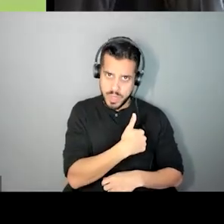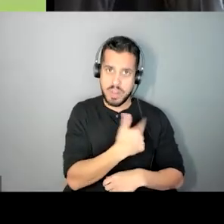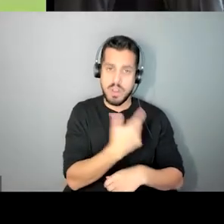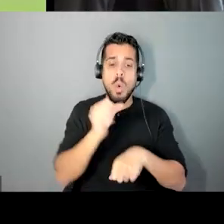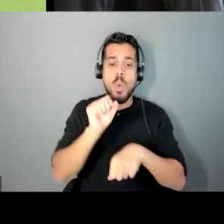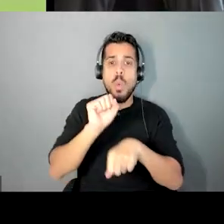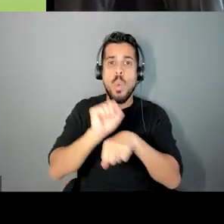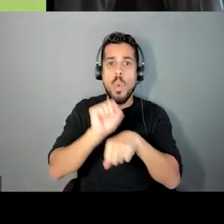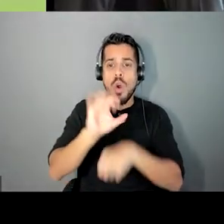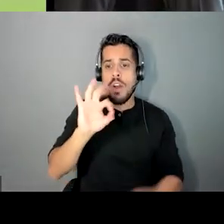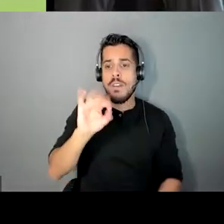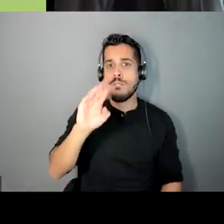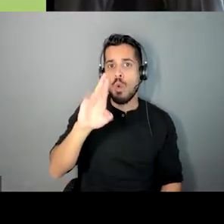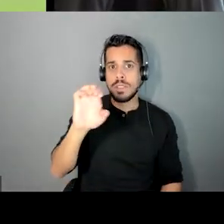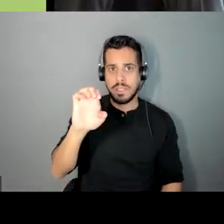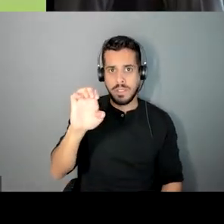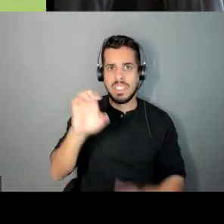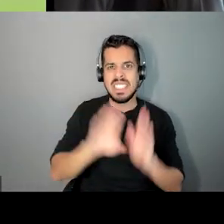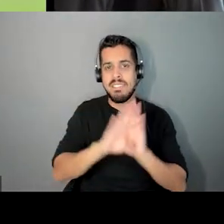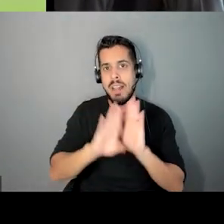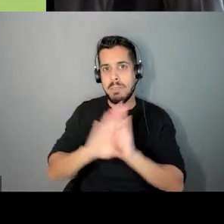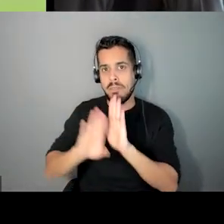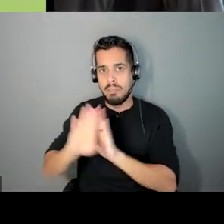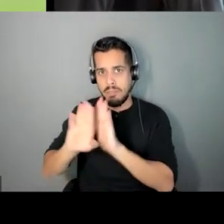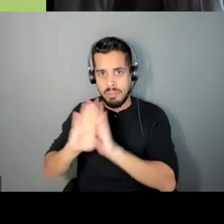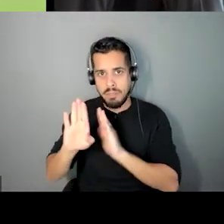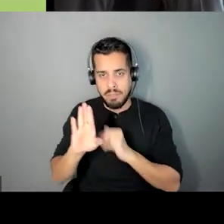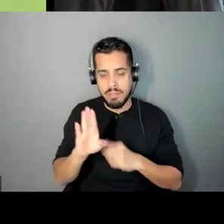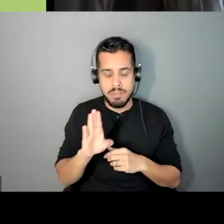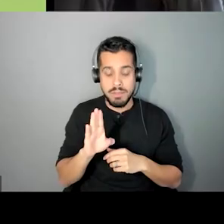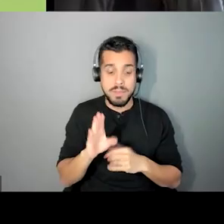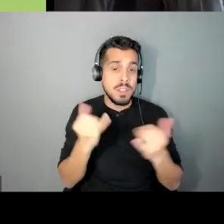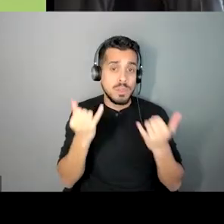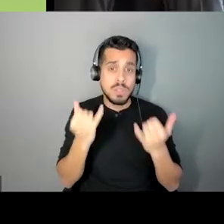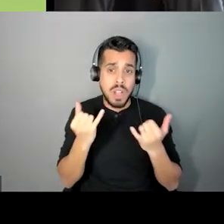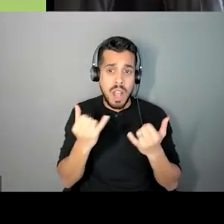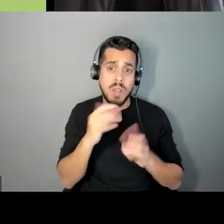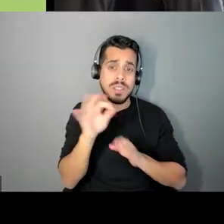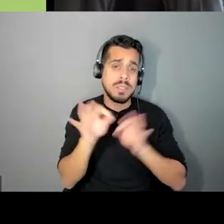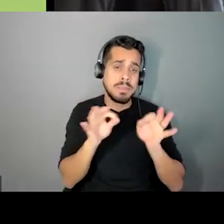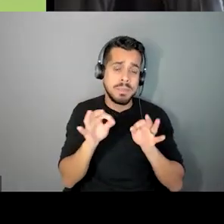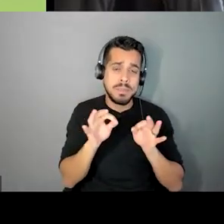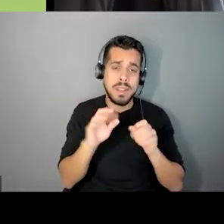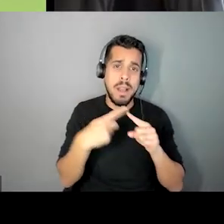We're all things workforce development. And, uh... that's-- and today we're gonna talk to you a little bit about our programs,